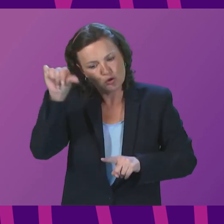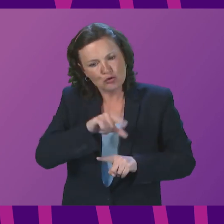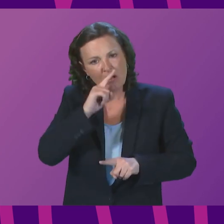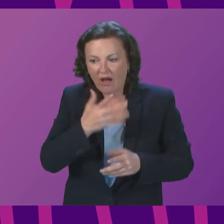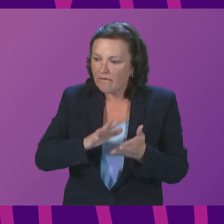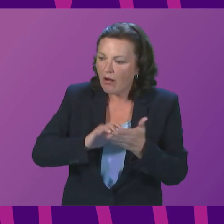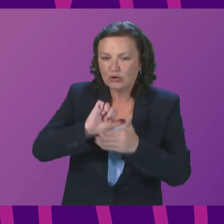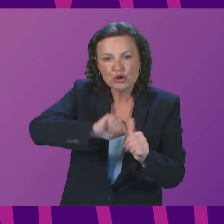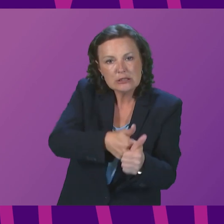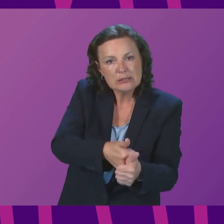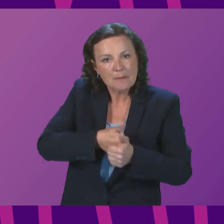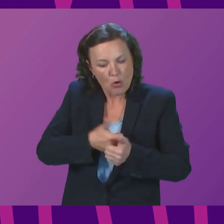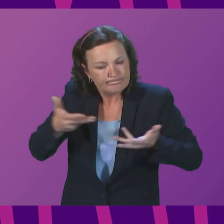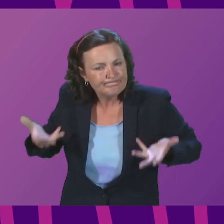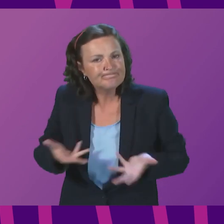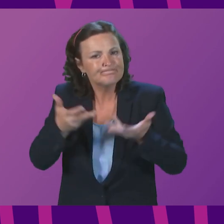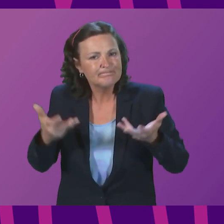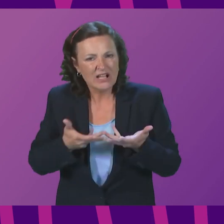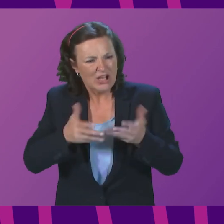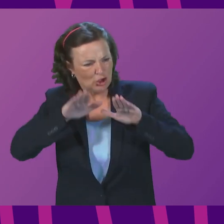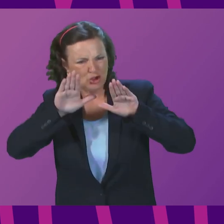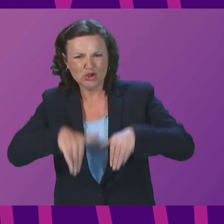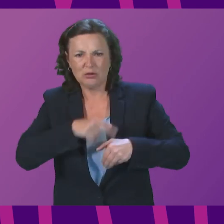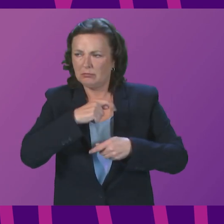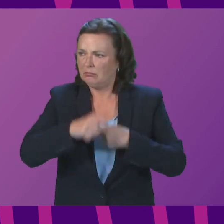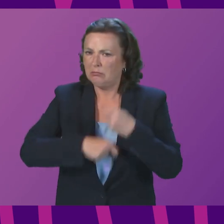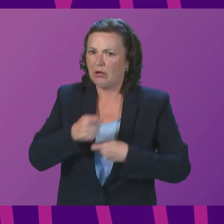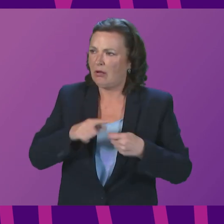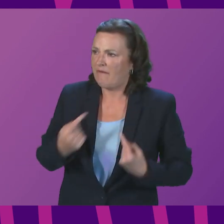one that in any way allows them to be bullied or intimidated.